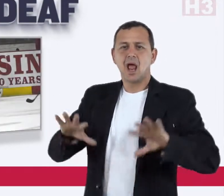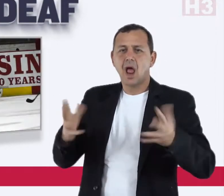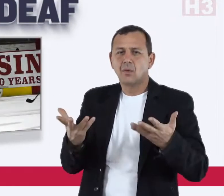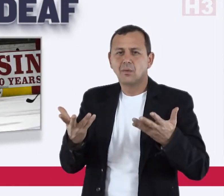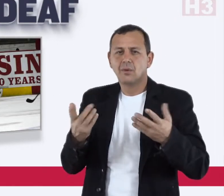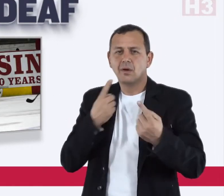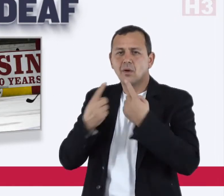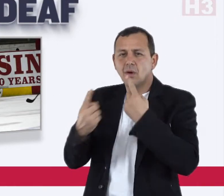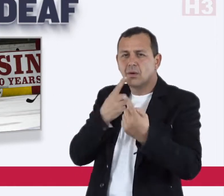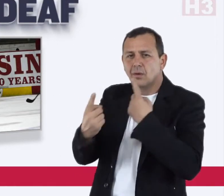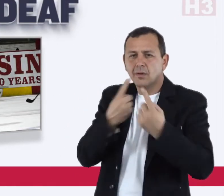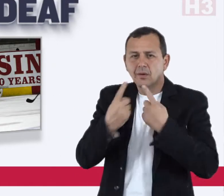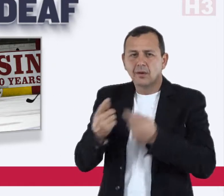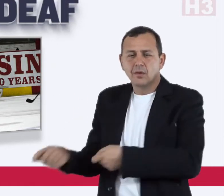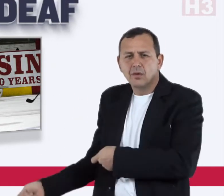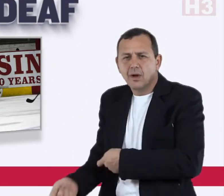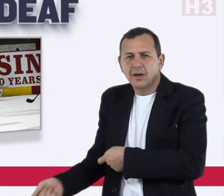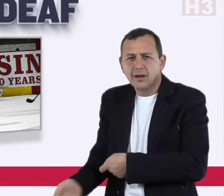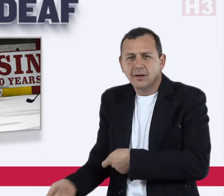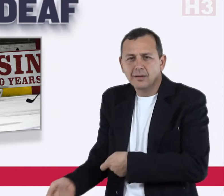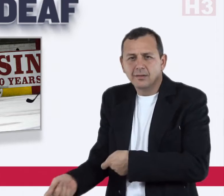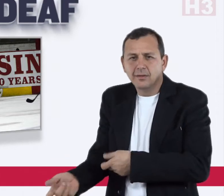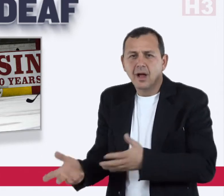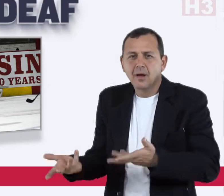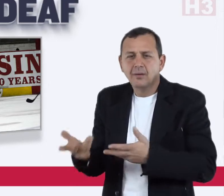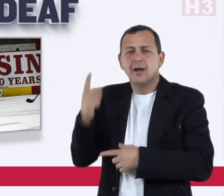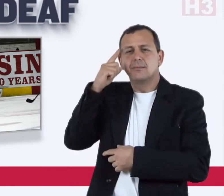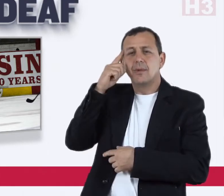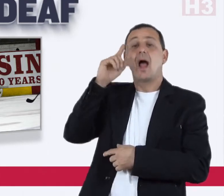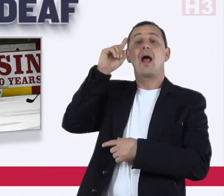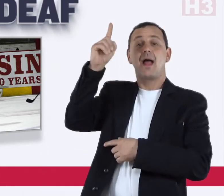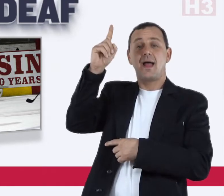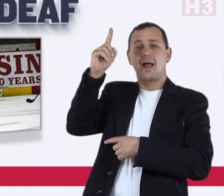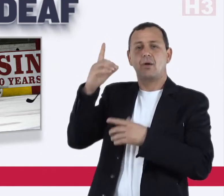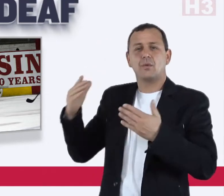To communicate quickly on the ice, she developed